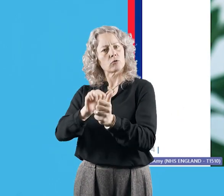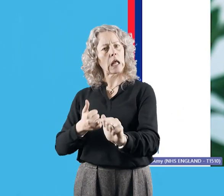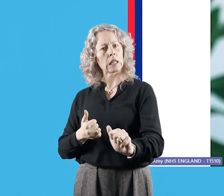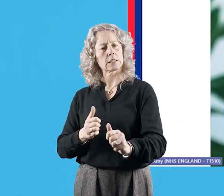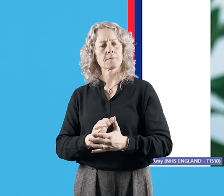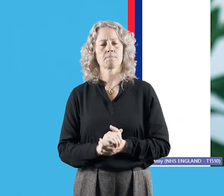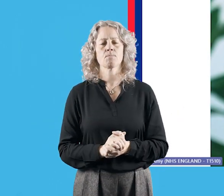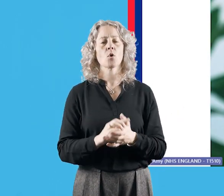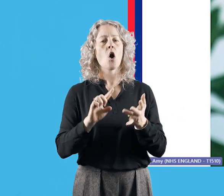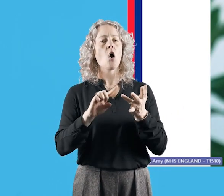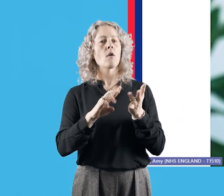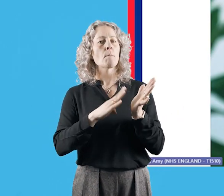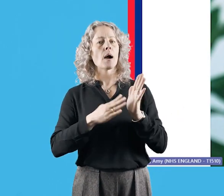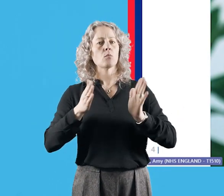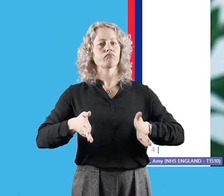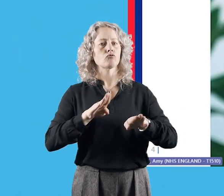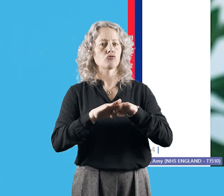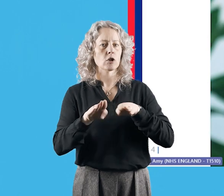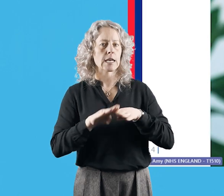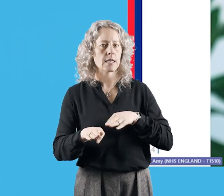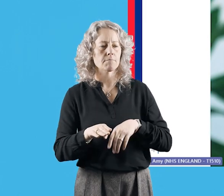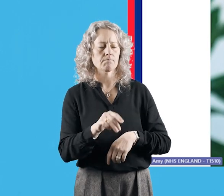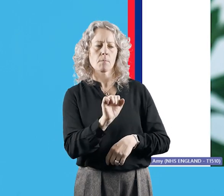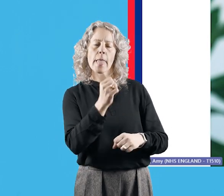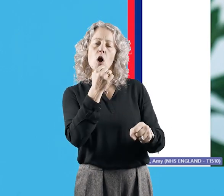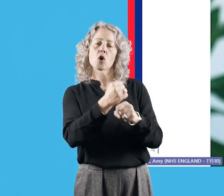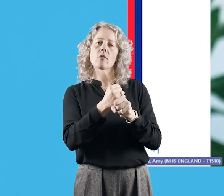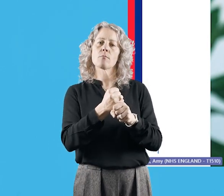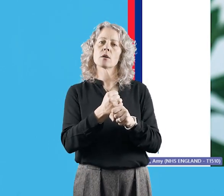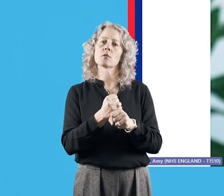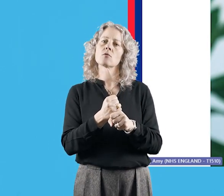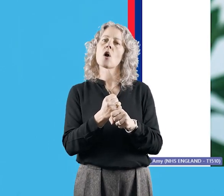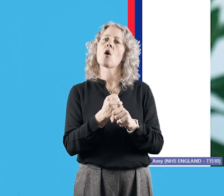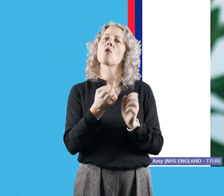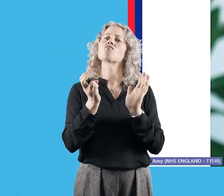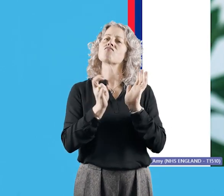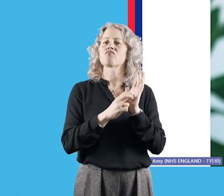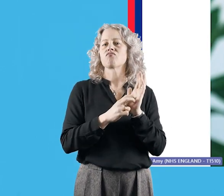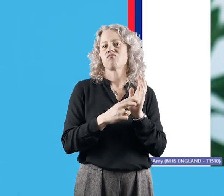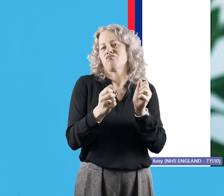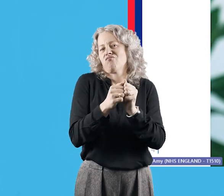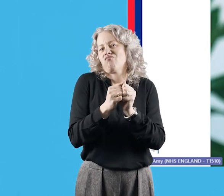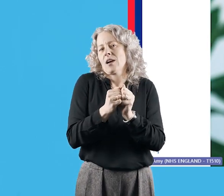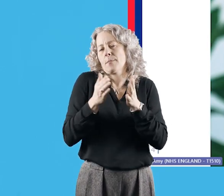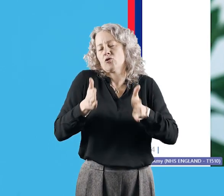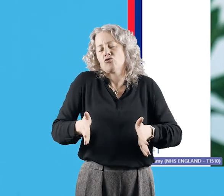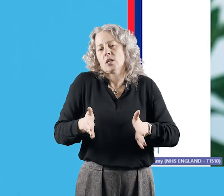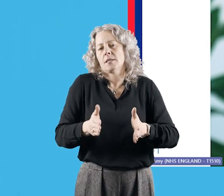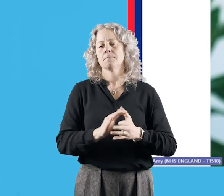The all of the McGowan mandatory training is the government's recommended training package to meet this requirement. The